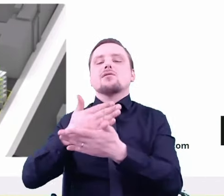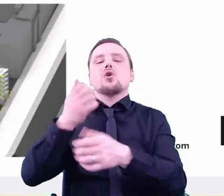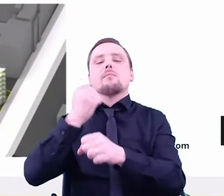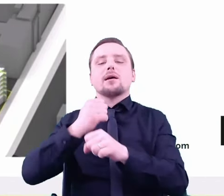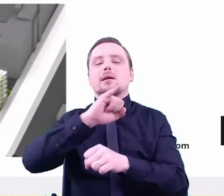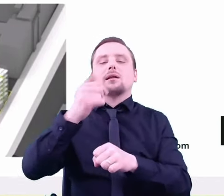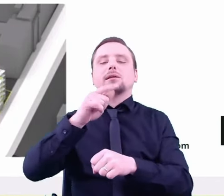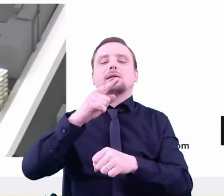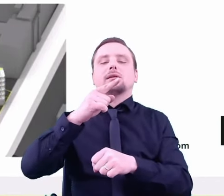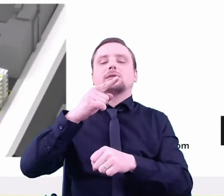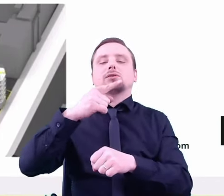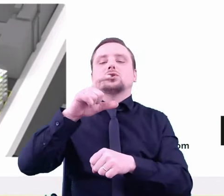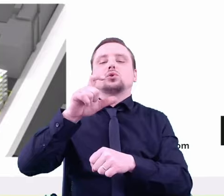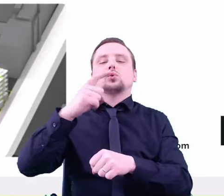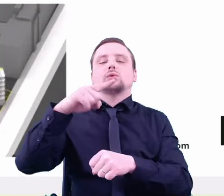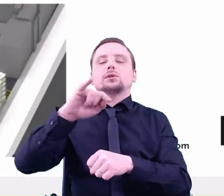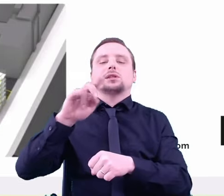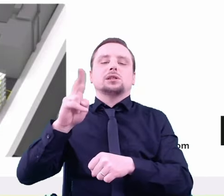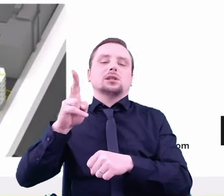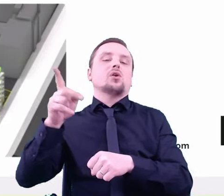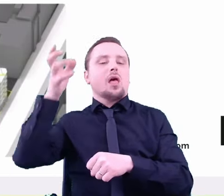It is clear that our faculty colleagues